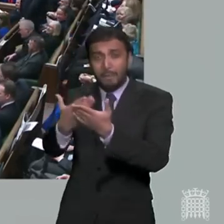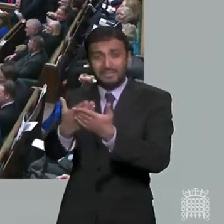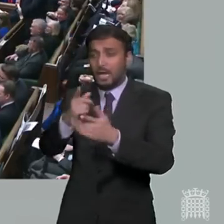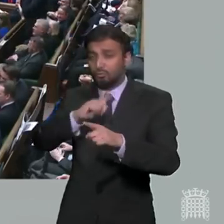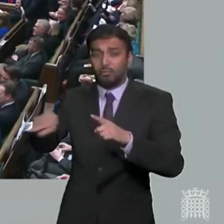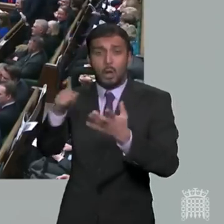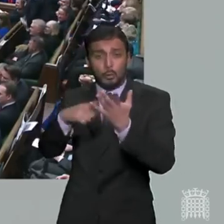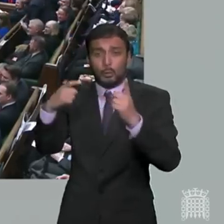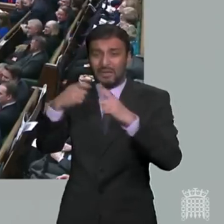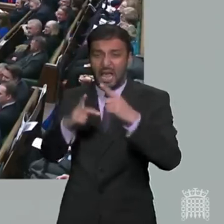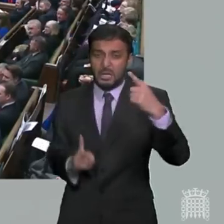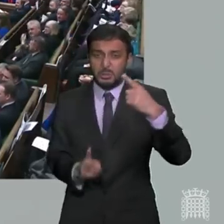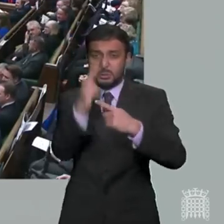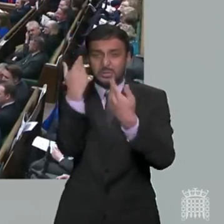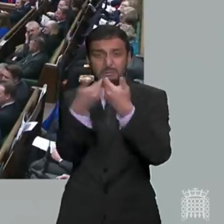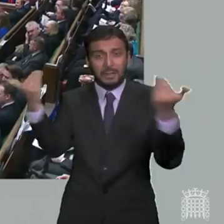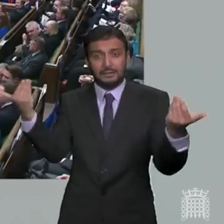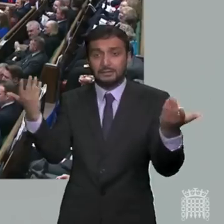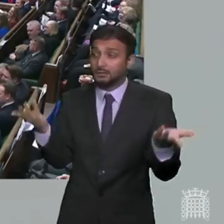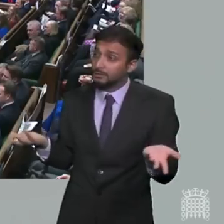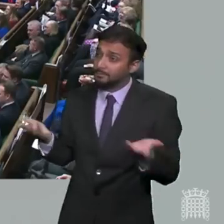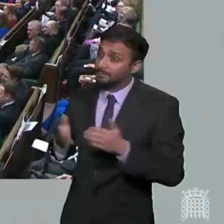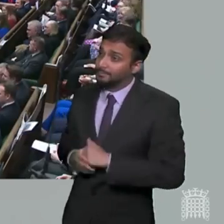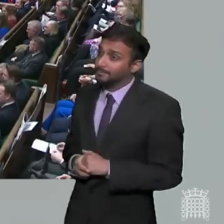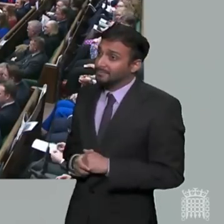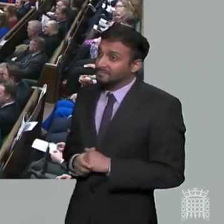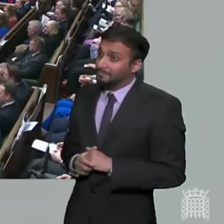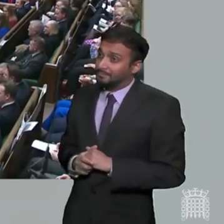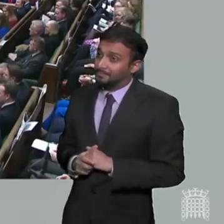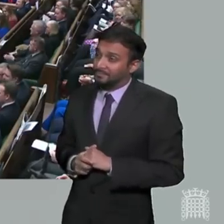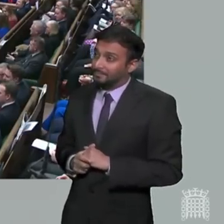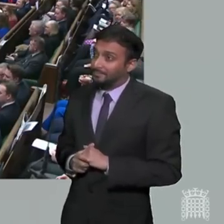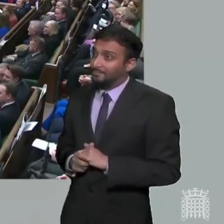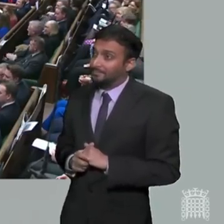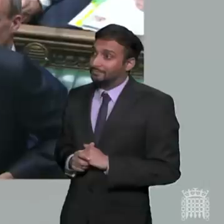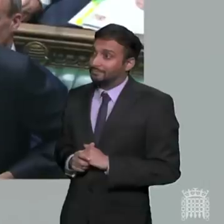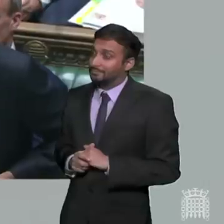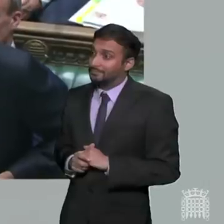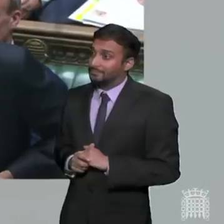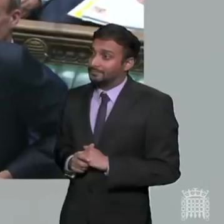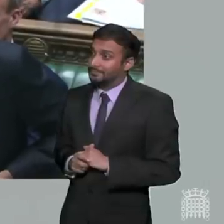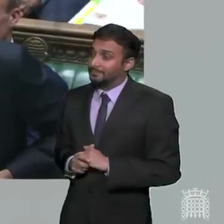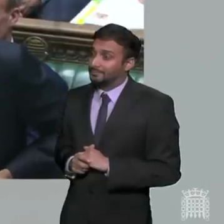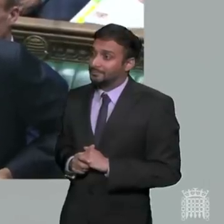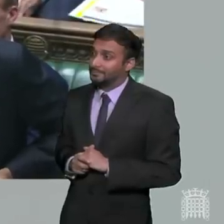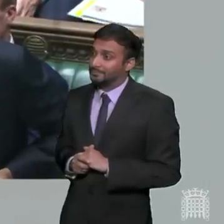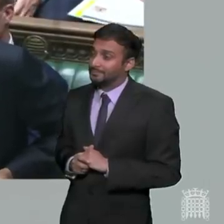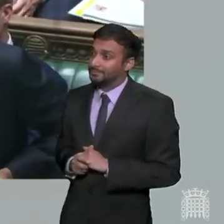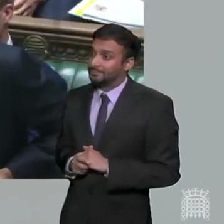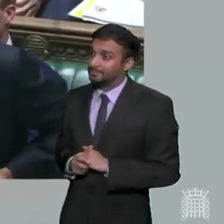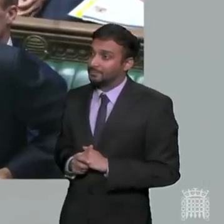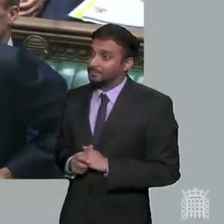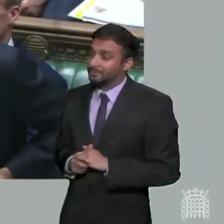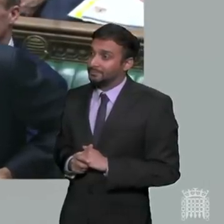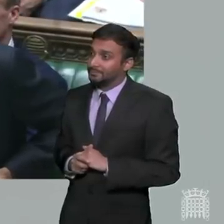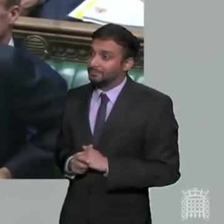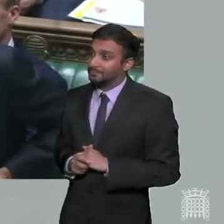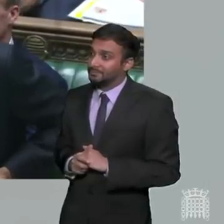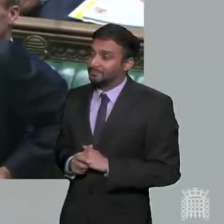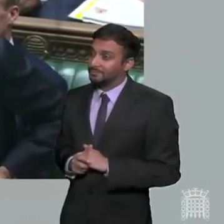The Prime Minister My right hon.